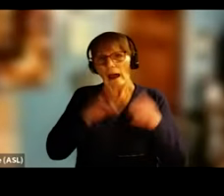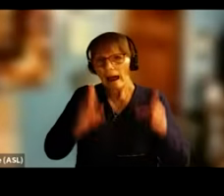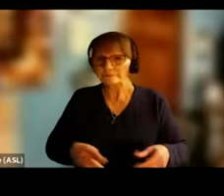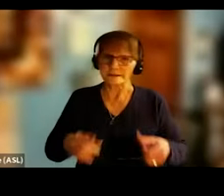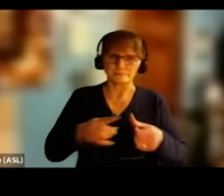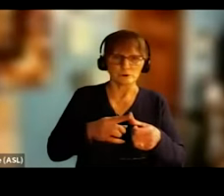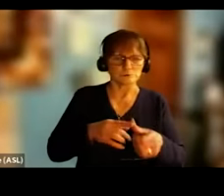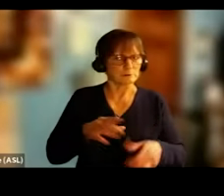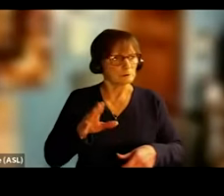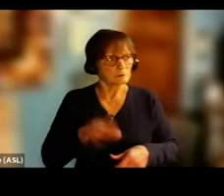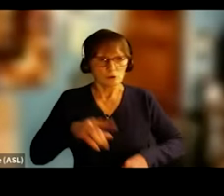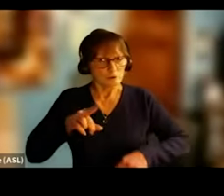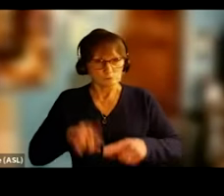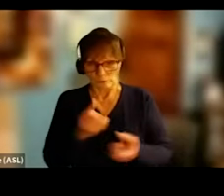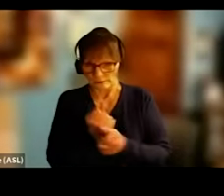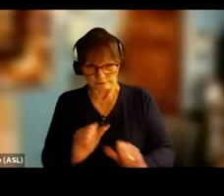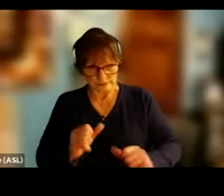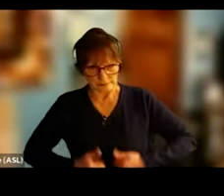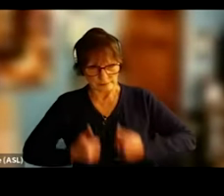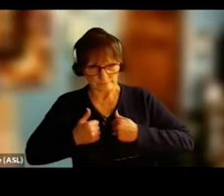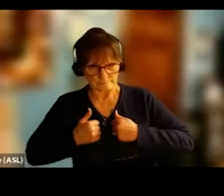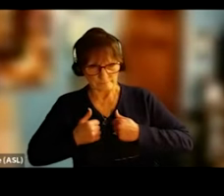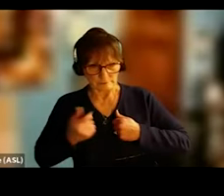"You're no longer safe to live in housing alone," which is legitimate,